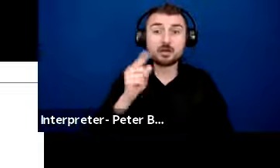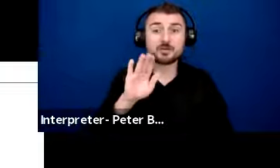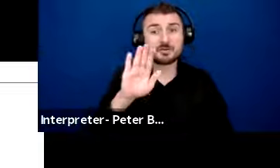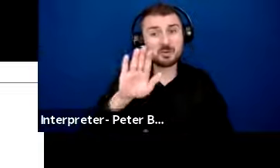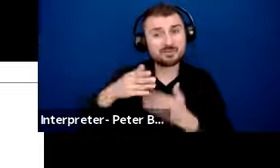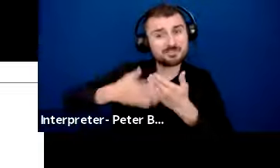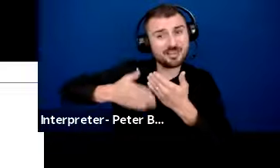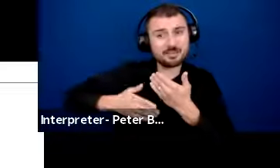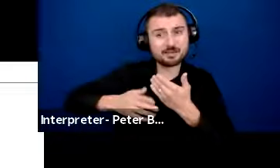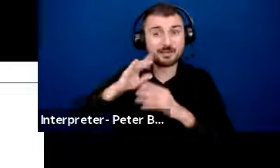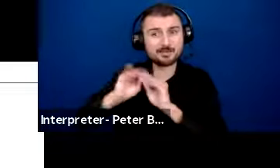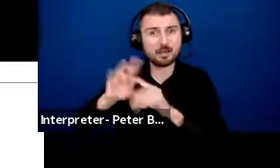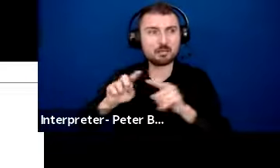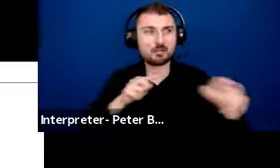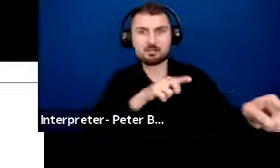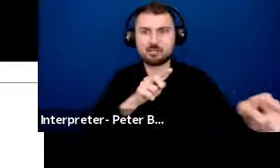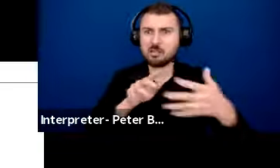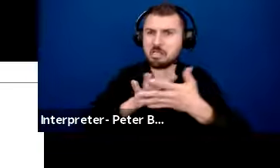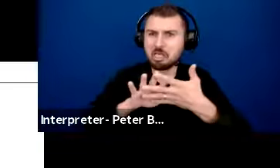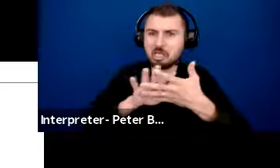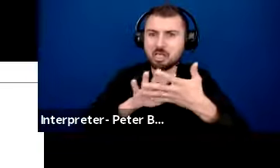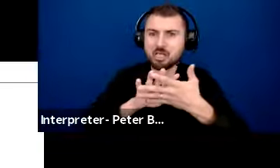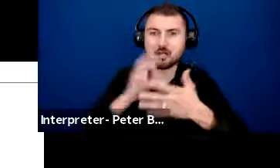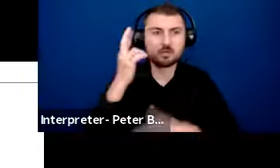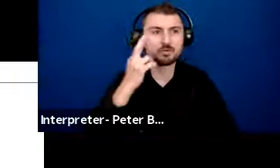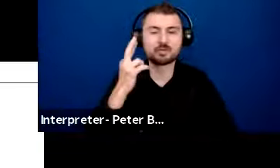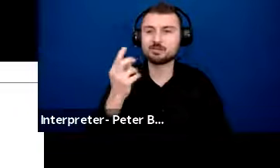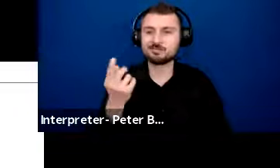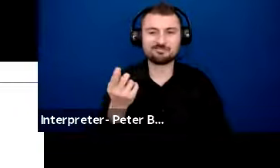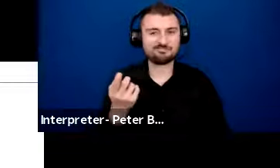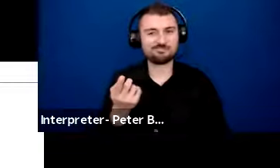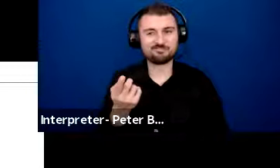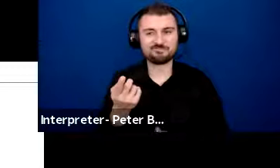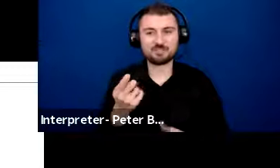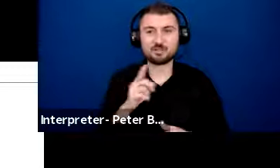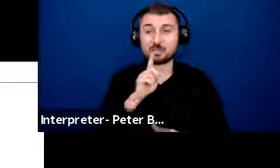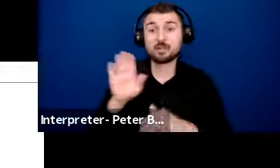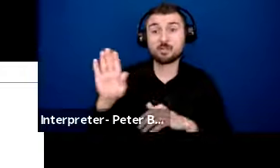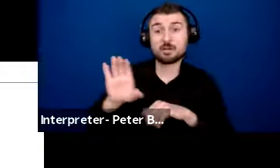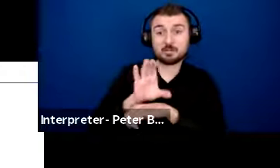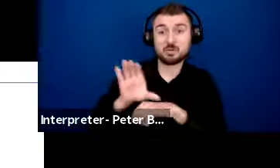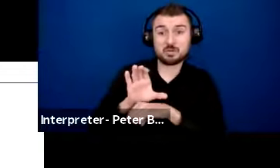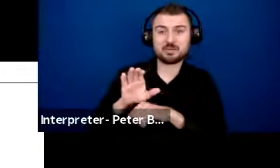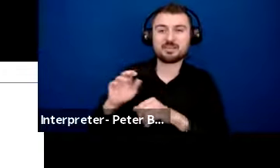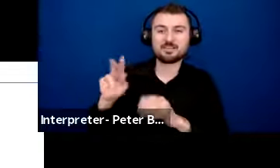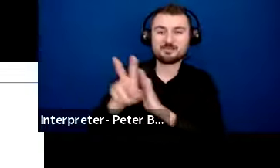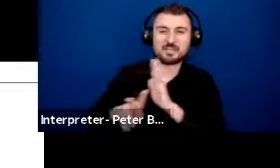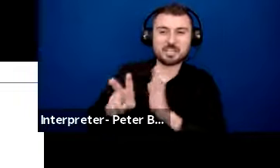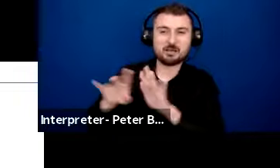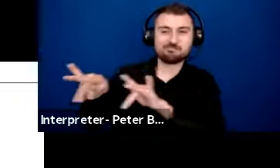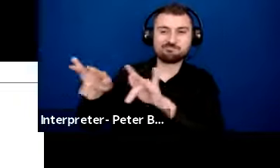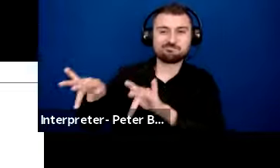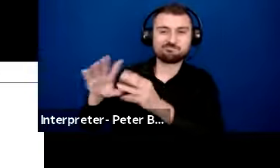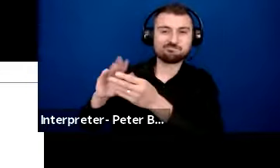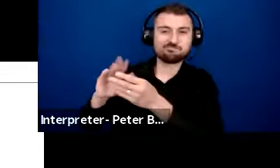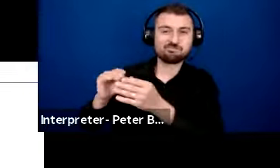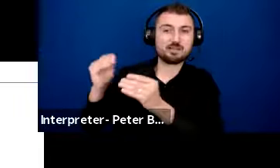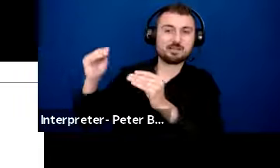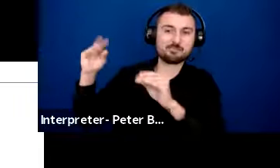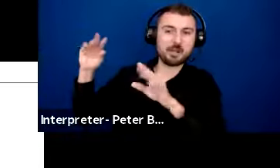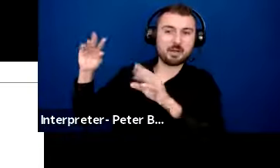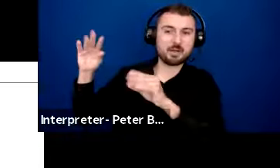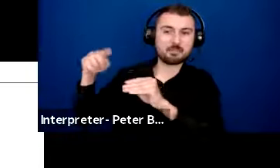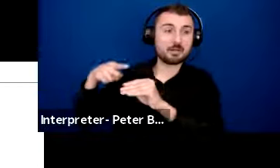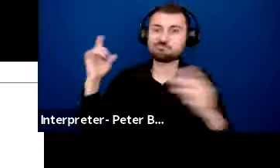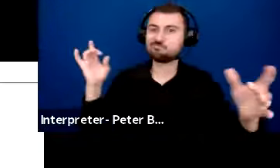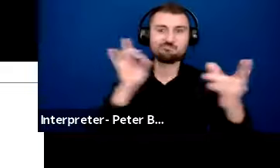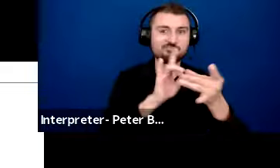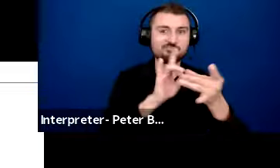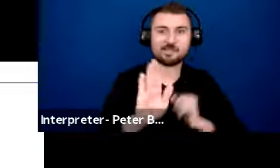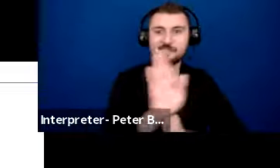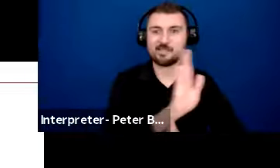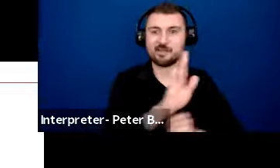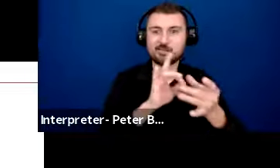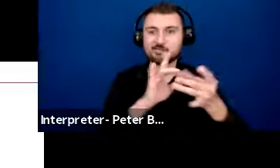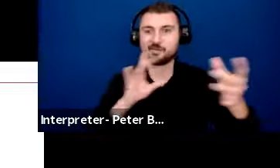You know just keep in mind that when you do use videos you will need to make sure that when your sharing that you check the box that says for you to share your computer sound as well